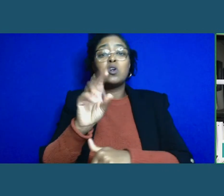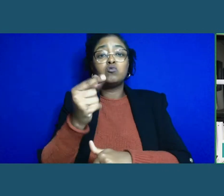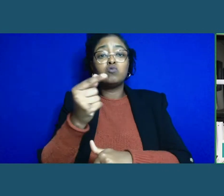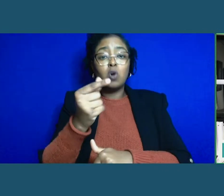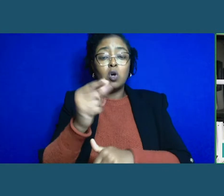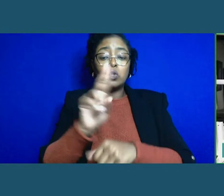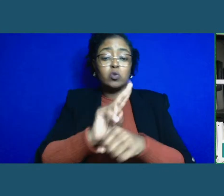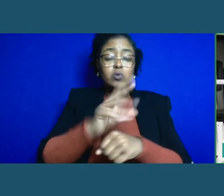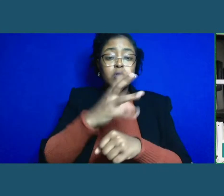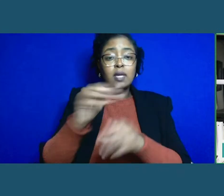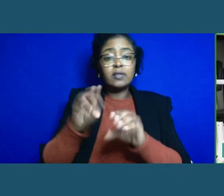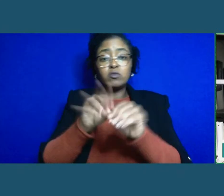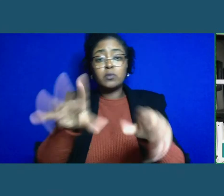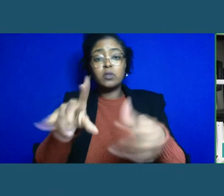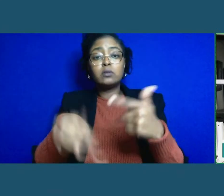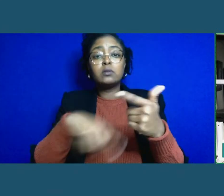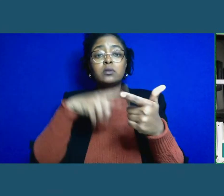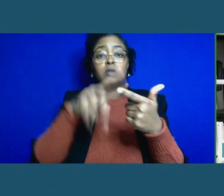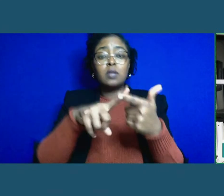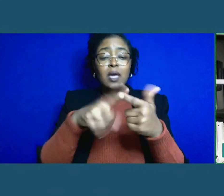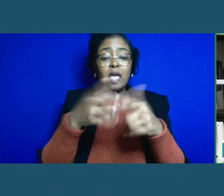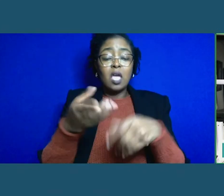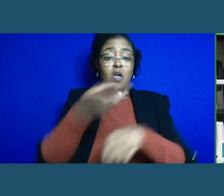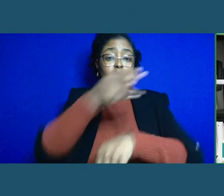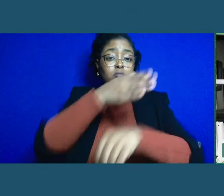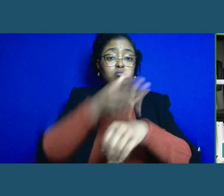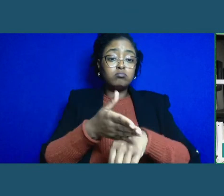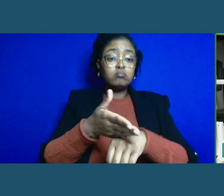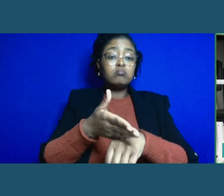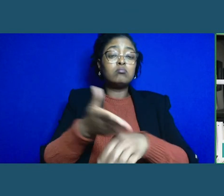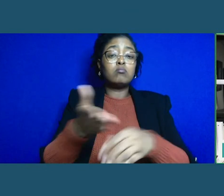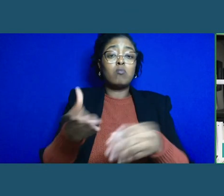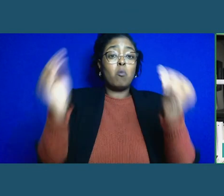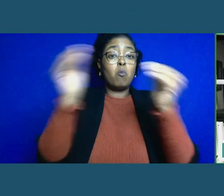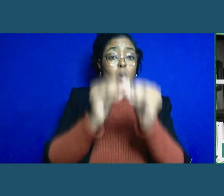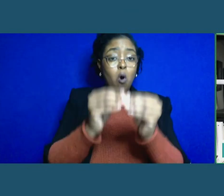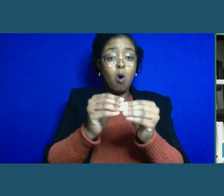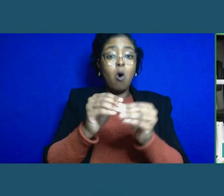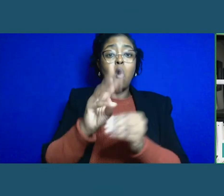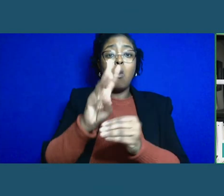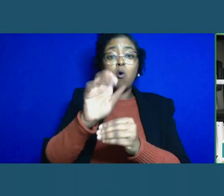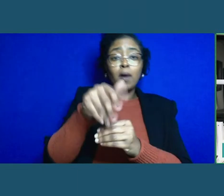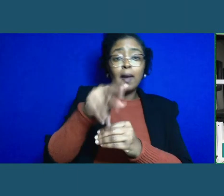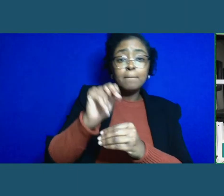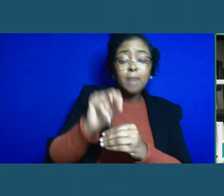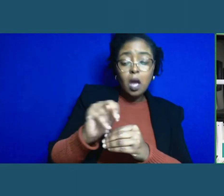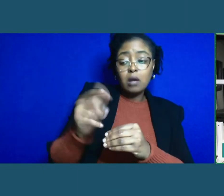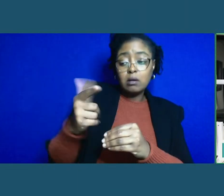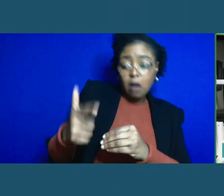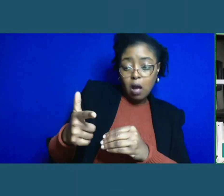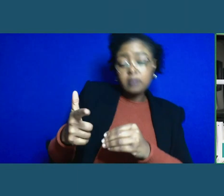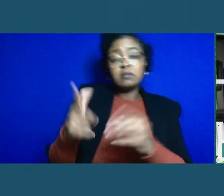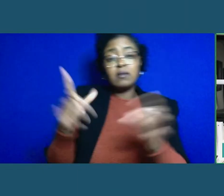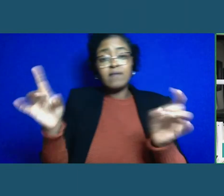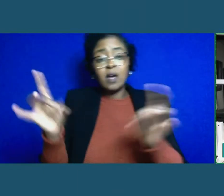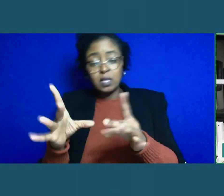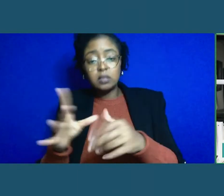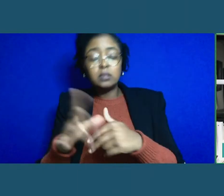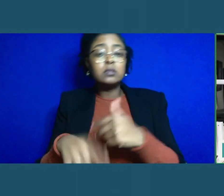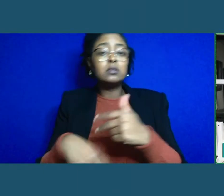really the increase that we're seeing in in drug use and distribution. The increase in